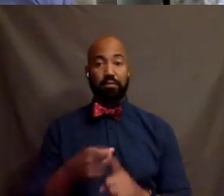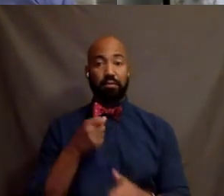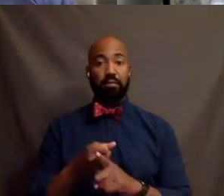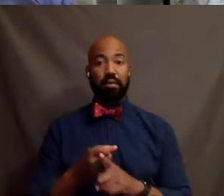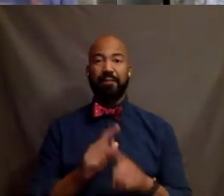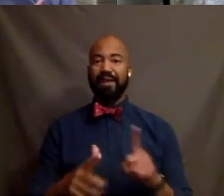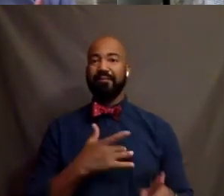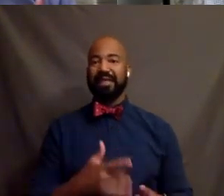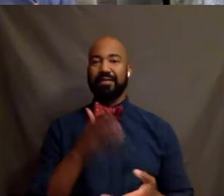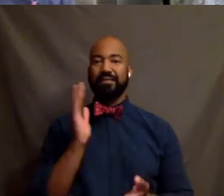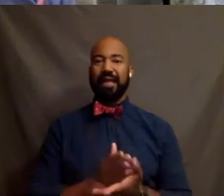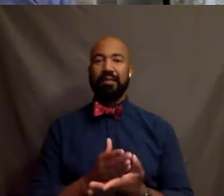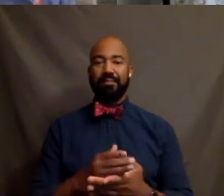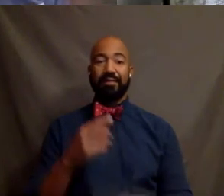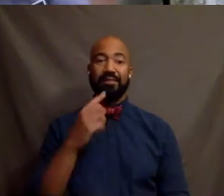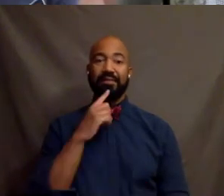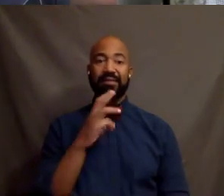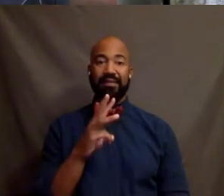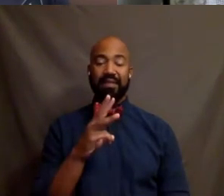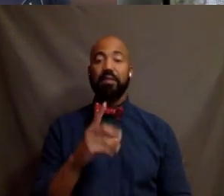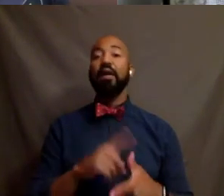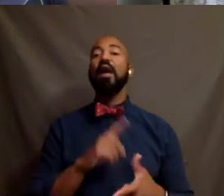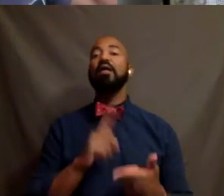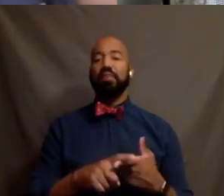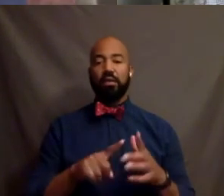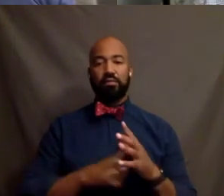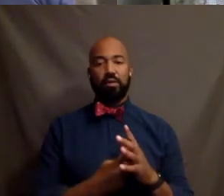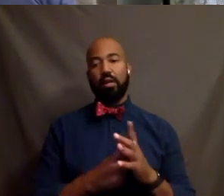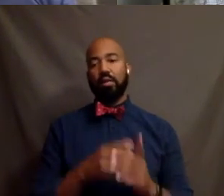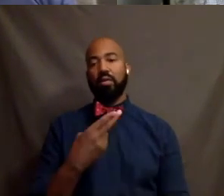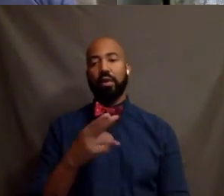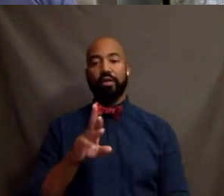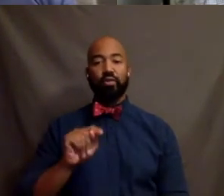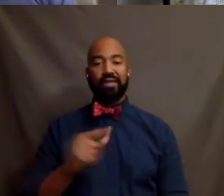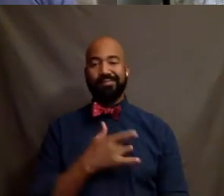and that's when I start seeing people for hormone therapy. And so if anyone is interested,